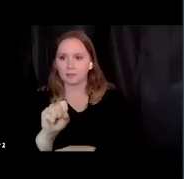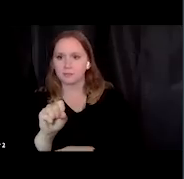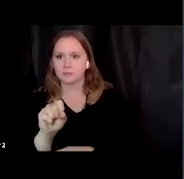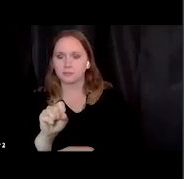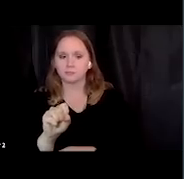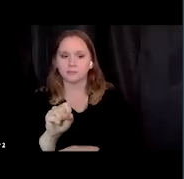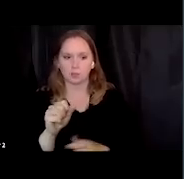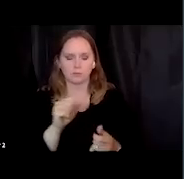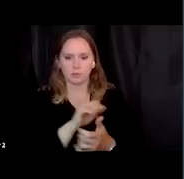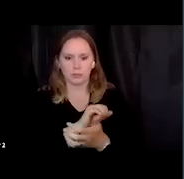and is related to each other.